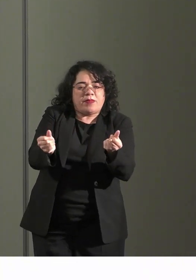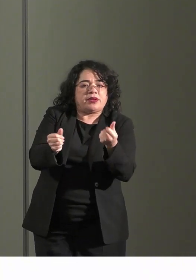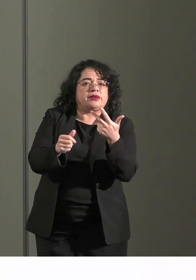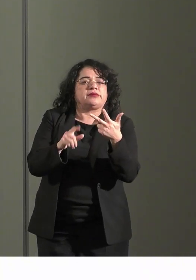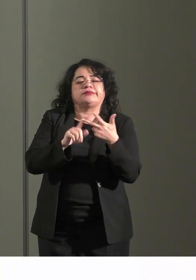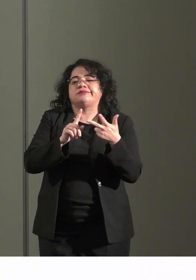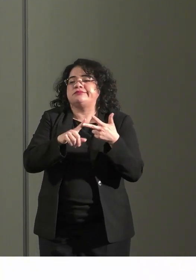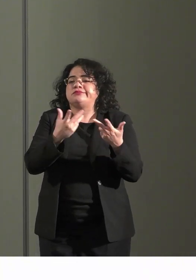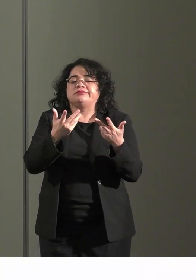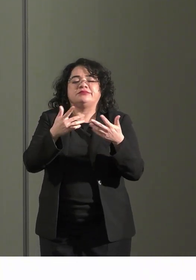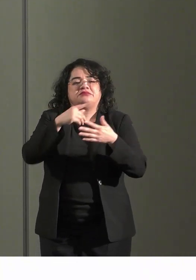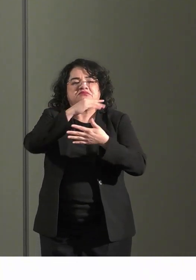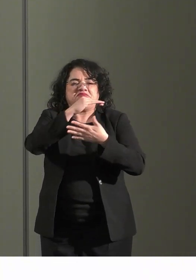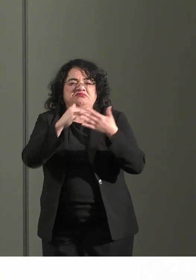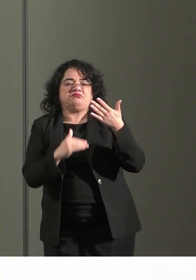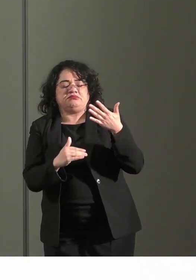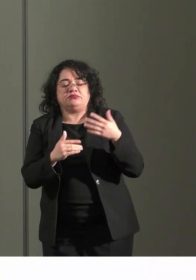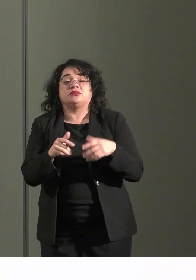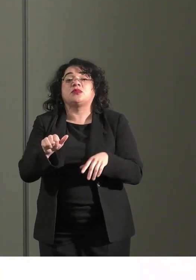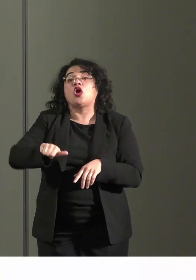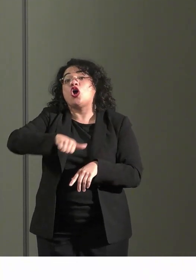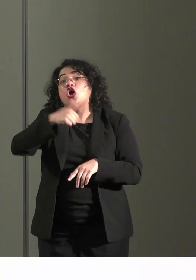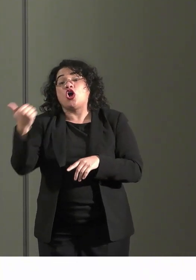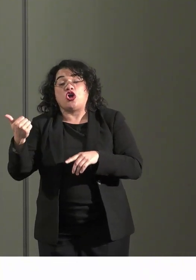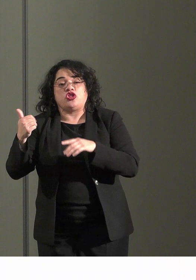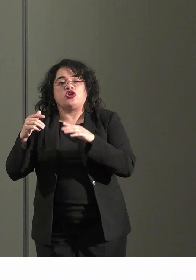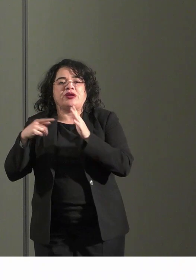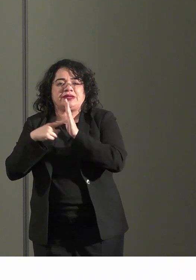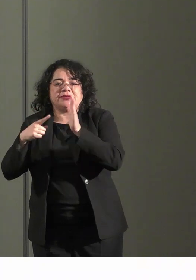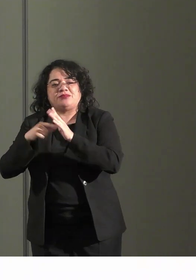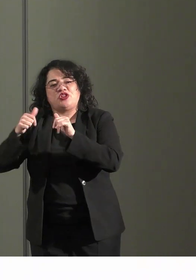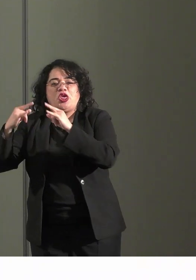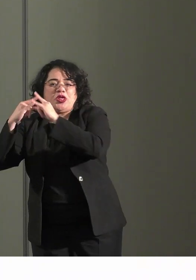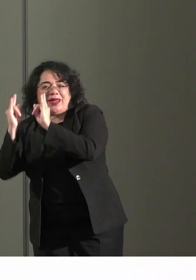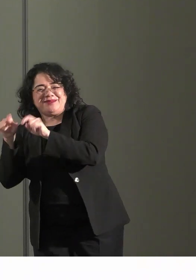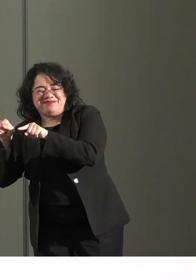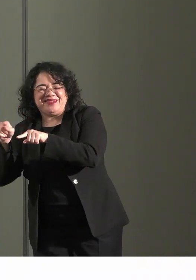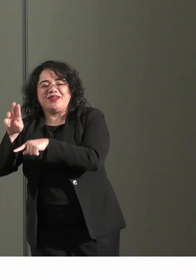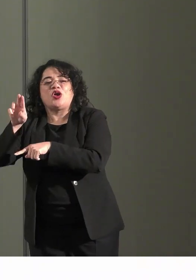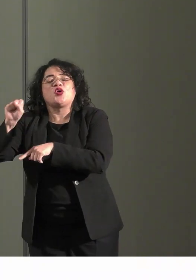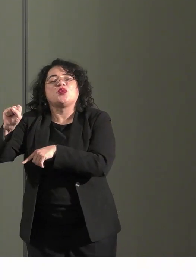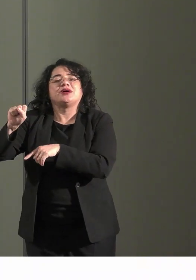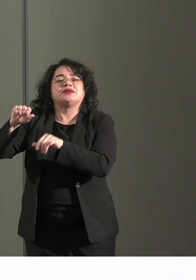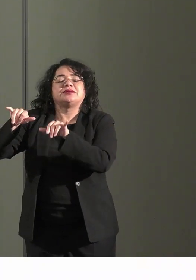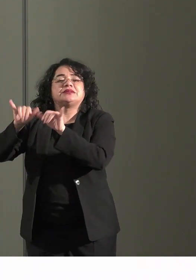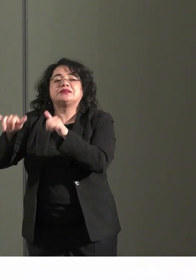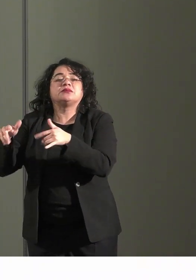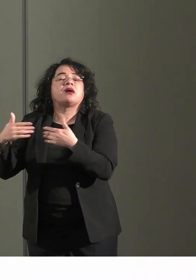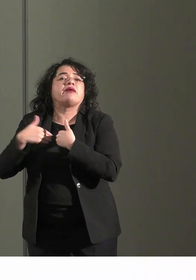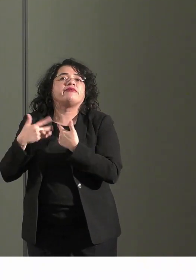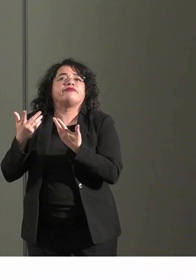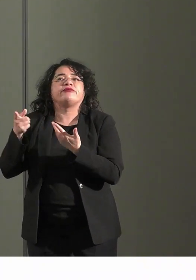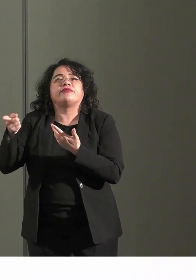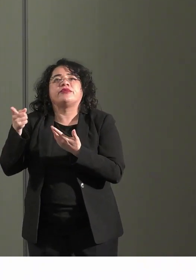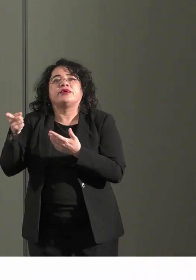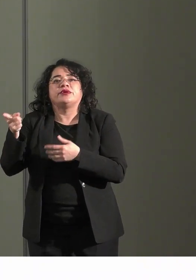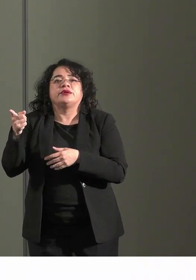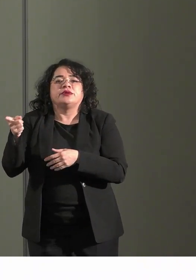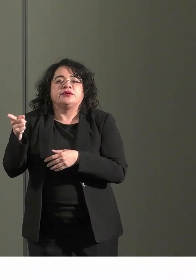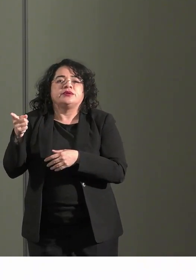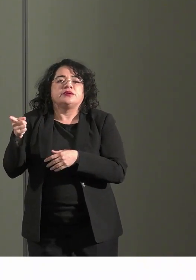By contrast, there are other examples of the U.S. system that have a little more of a lighter touch